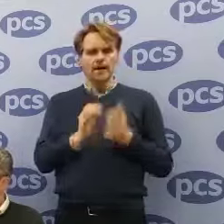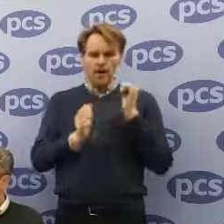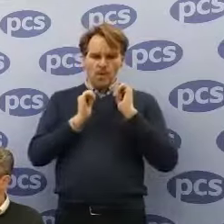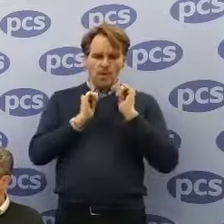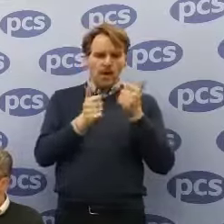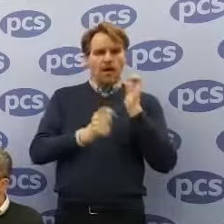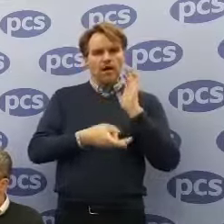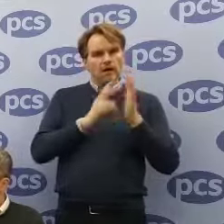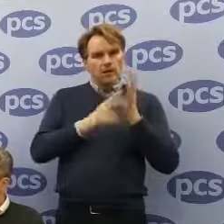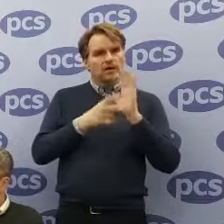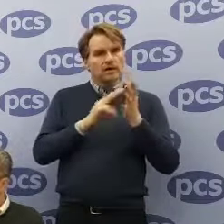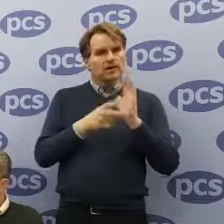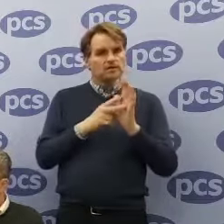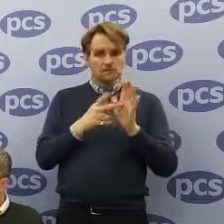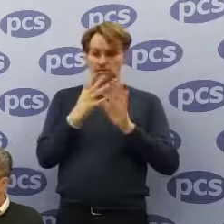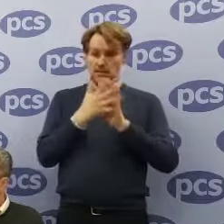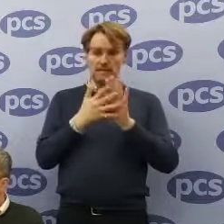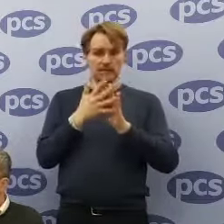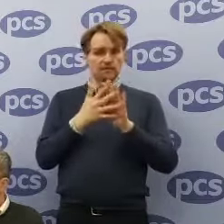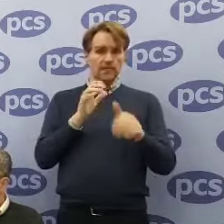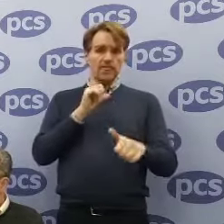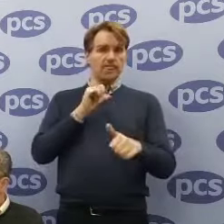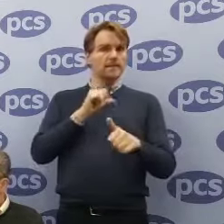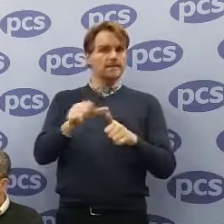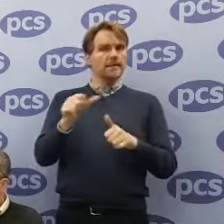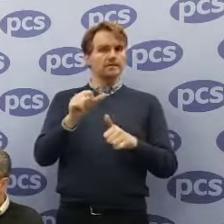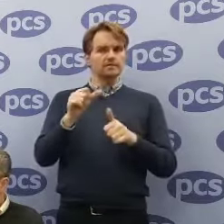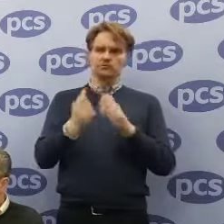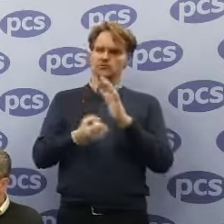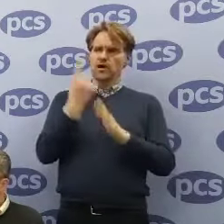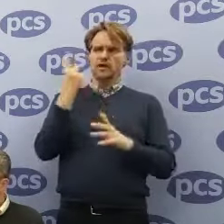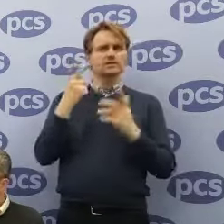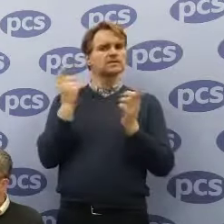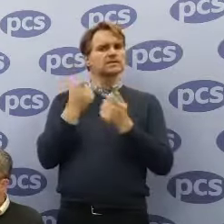and that obviously gives us the best chance of success and Sukhbir says I